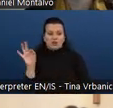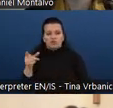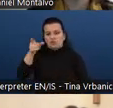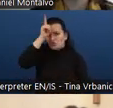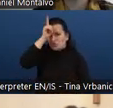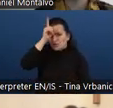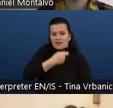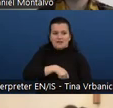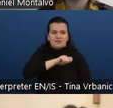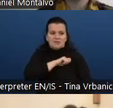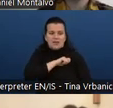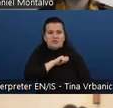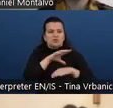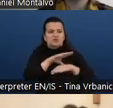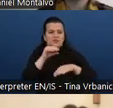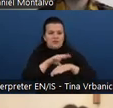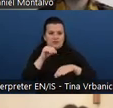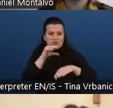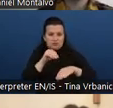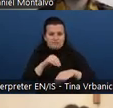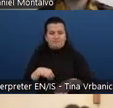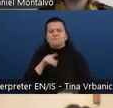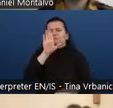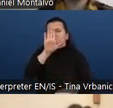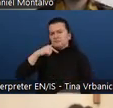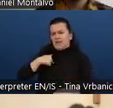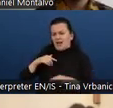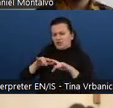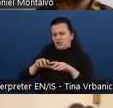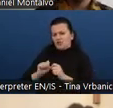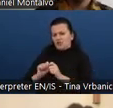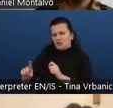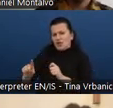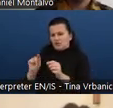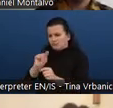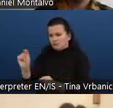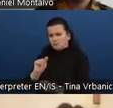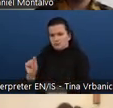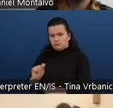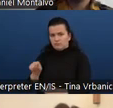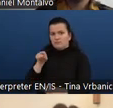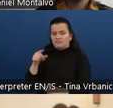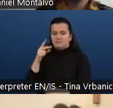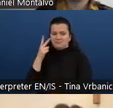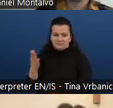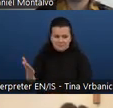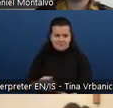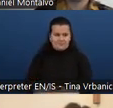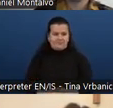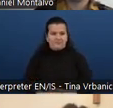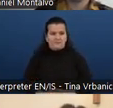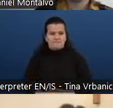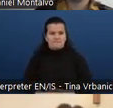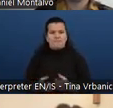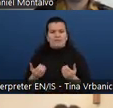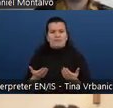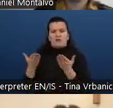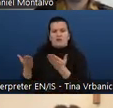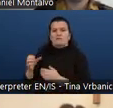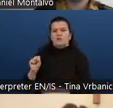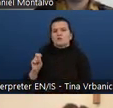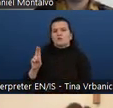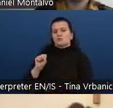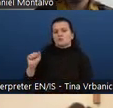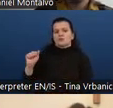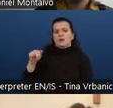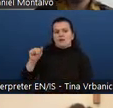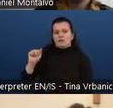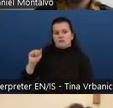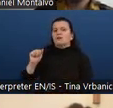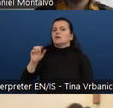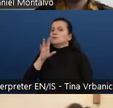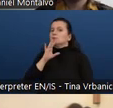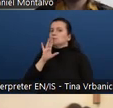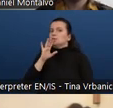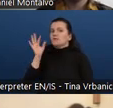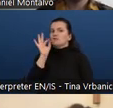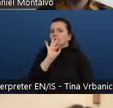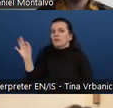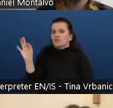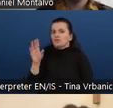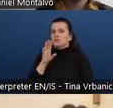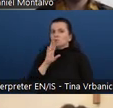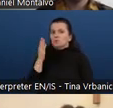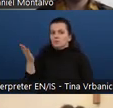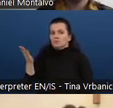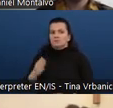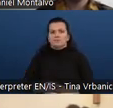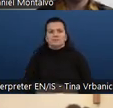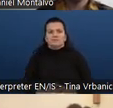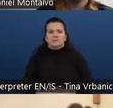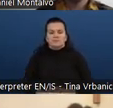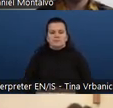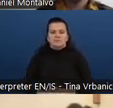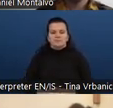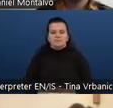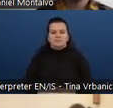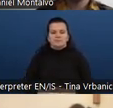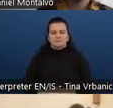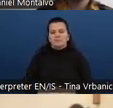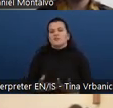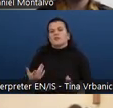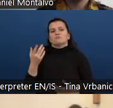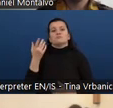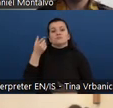And I'm going to go ahead and pass it off to my colleague, Susanna, for the translations.